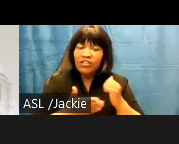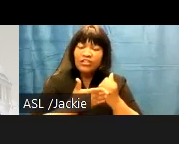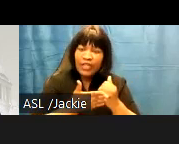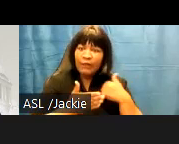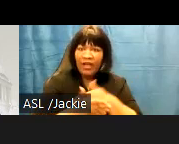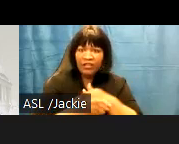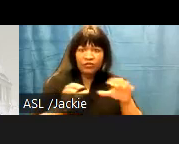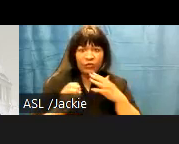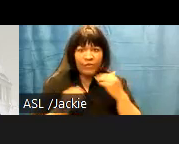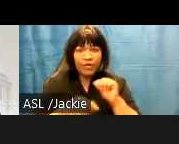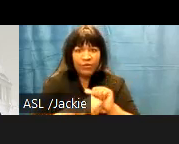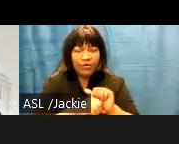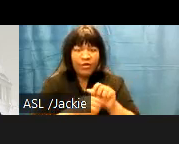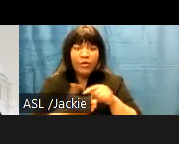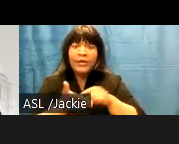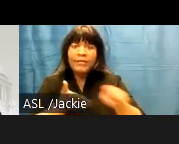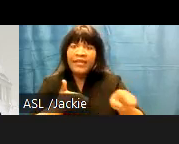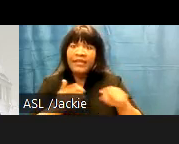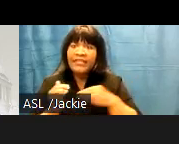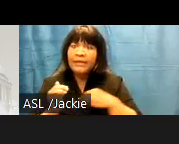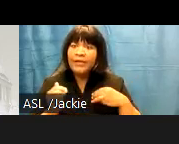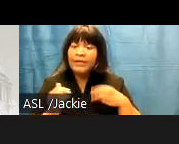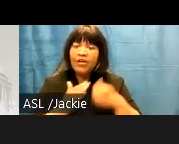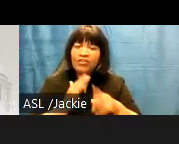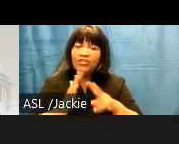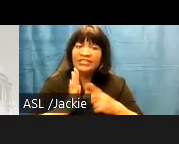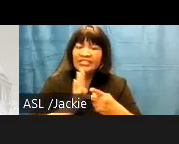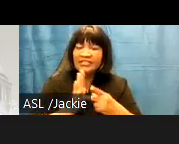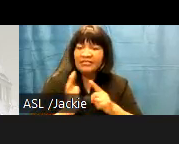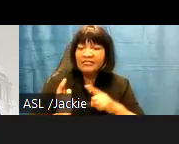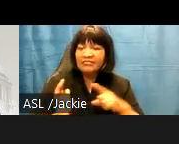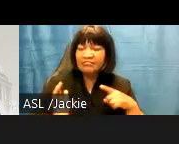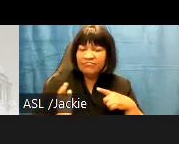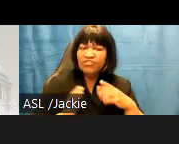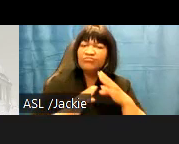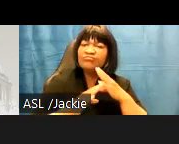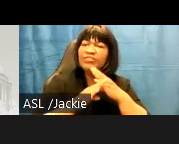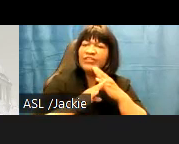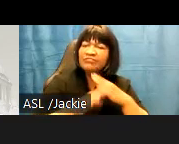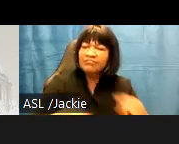We pay that community member to remove barriers and obtain equitable outcomes.